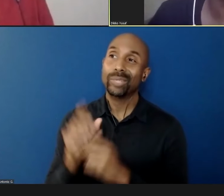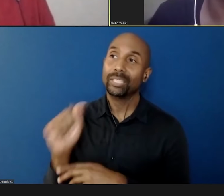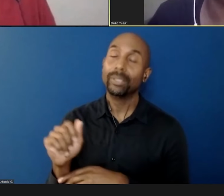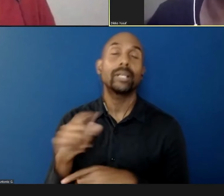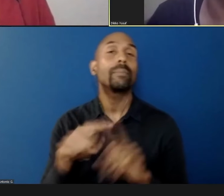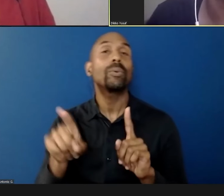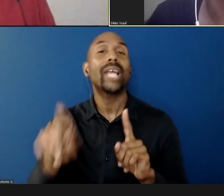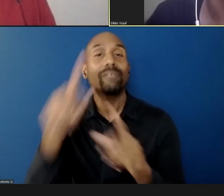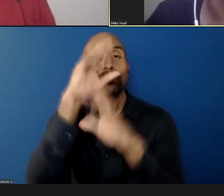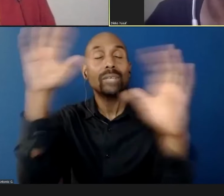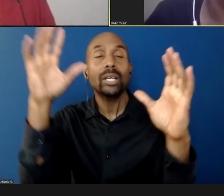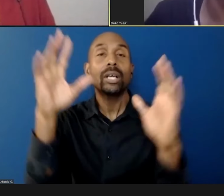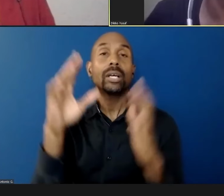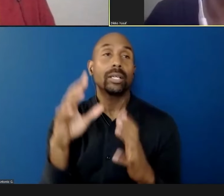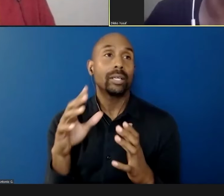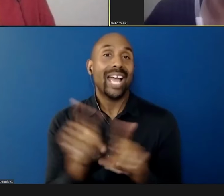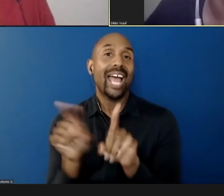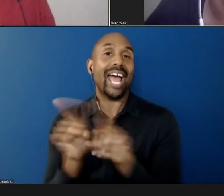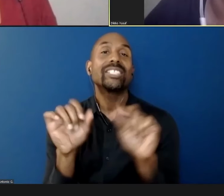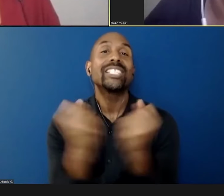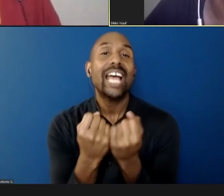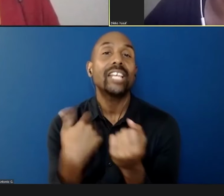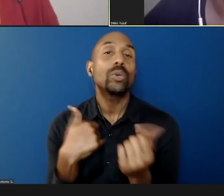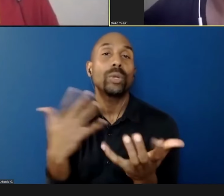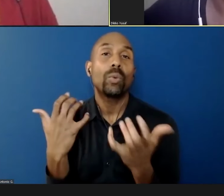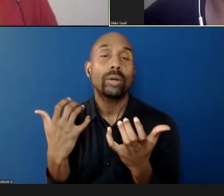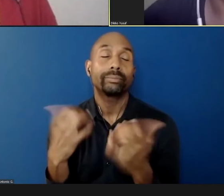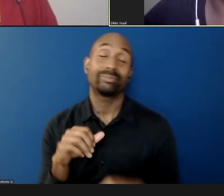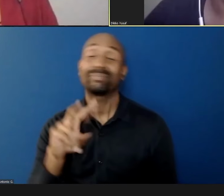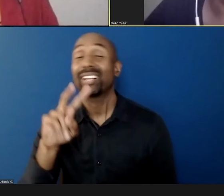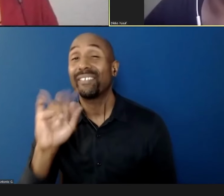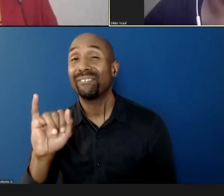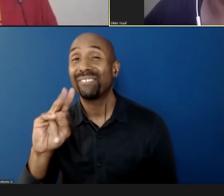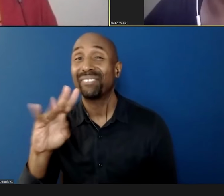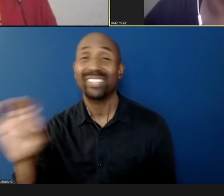about this beautifully. So I do not want to hammer on this too much, but I do think it's